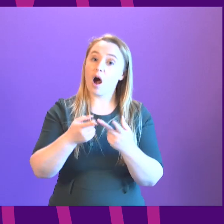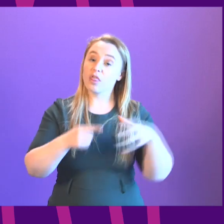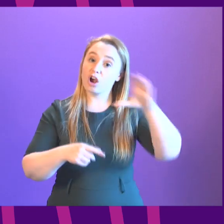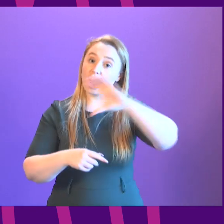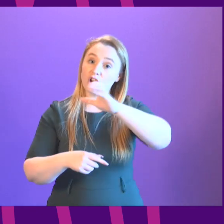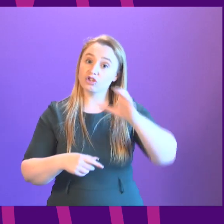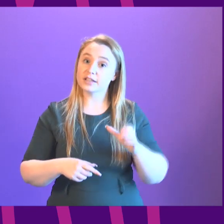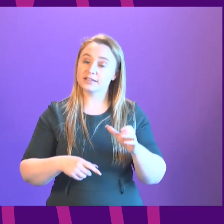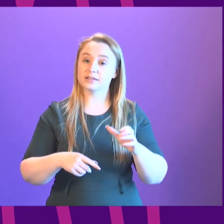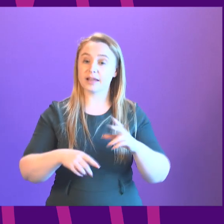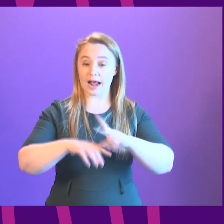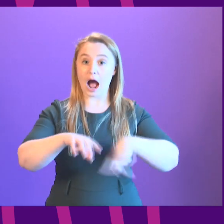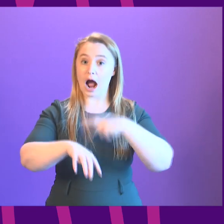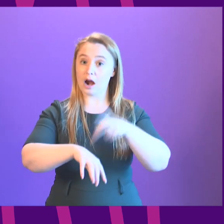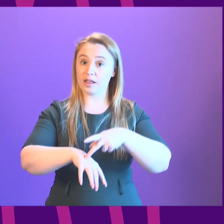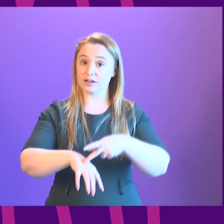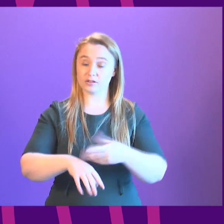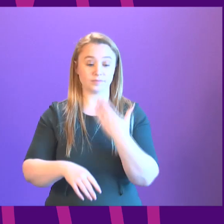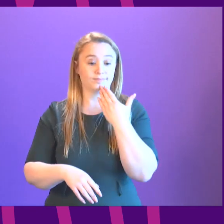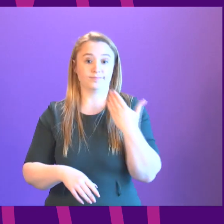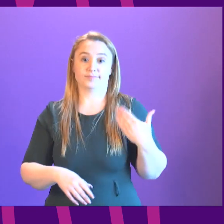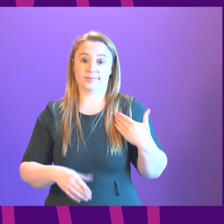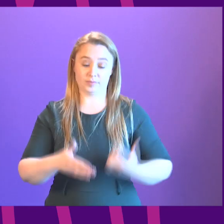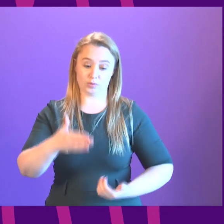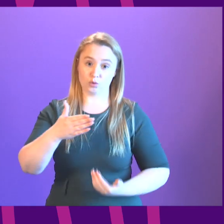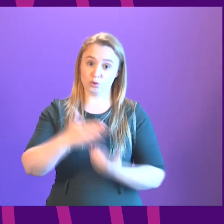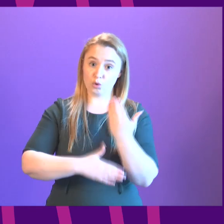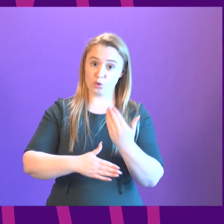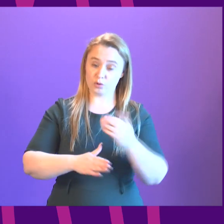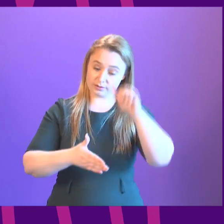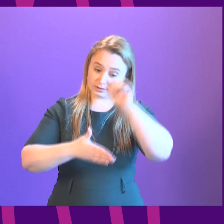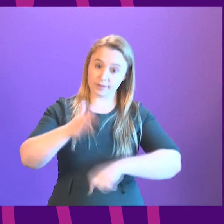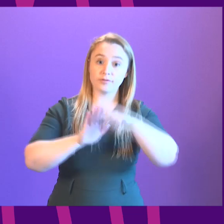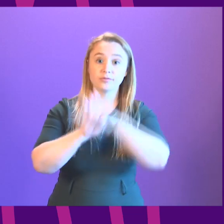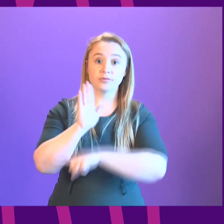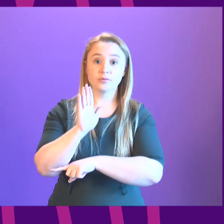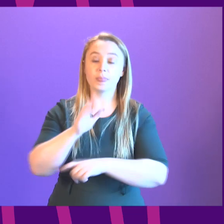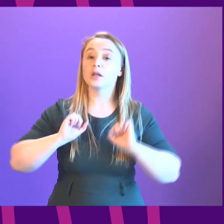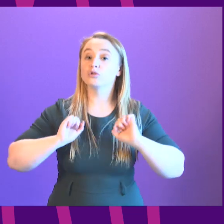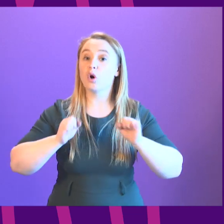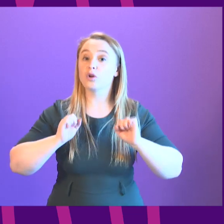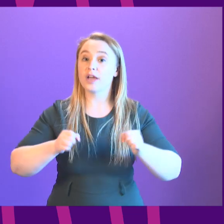has just decided on stringent new measures even though it does not yet have any identified cases of this strain.